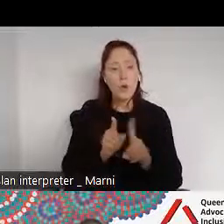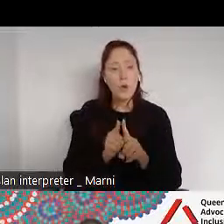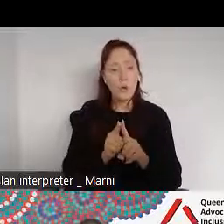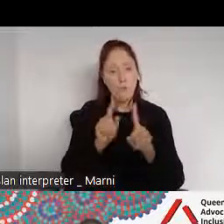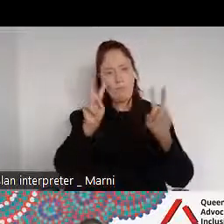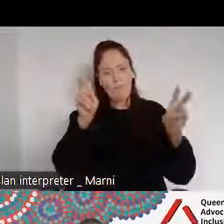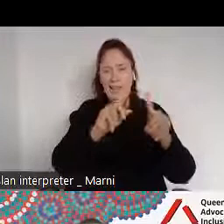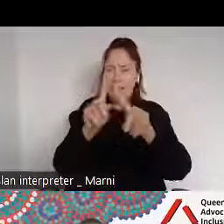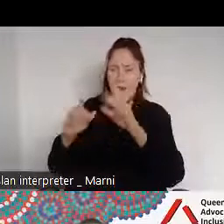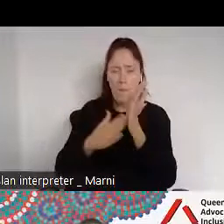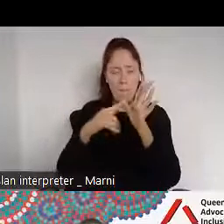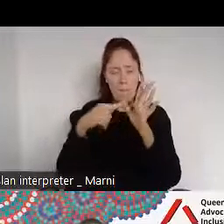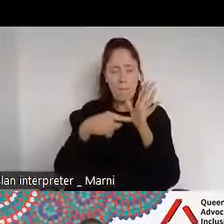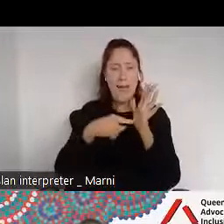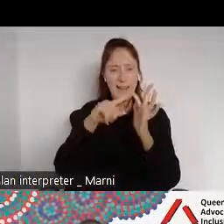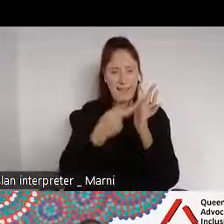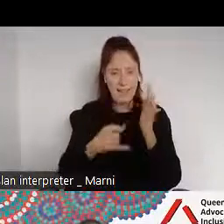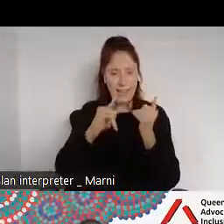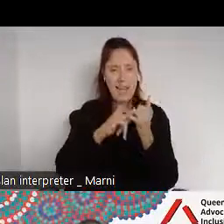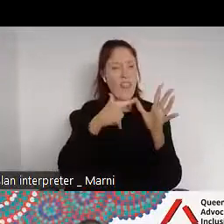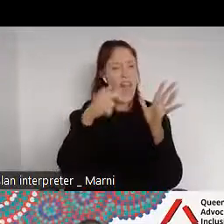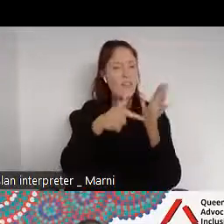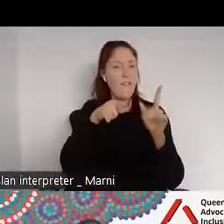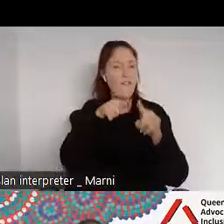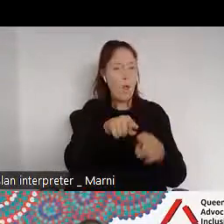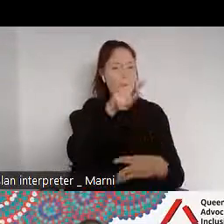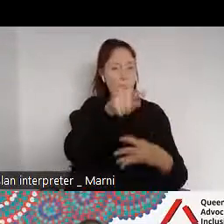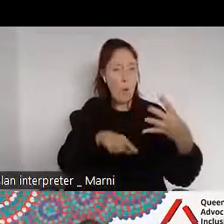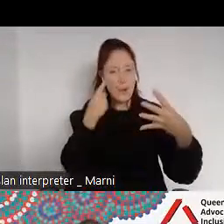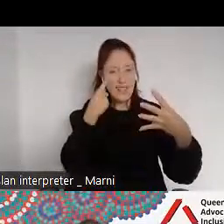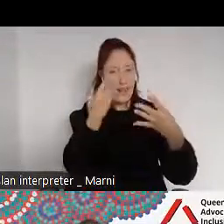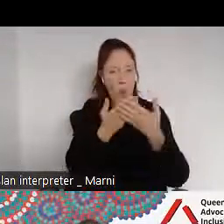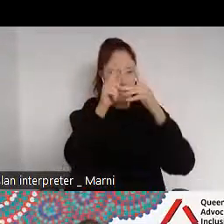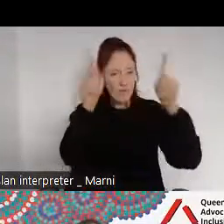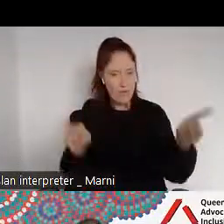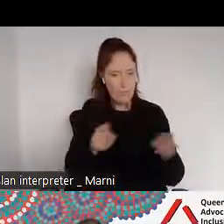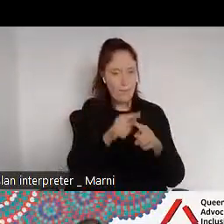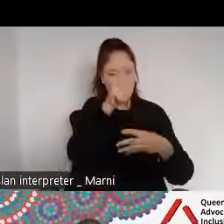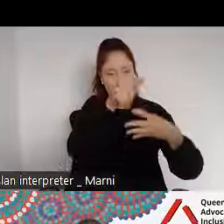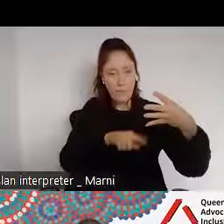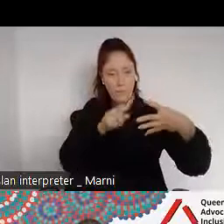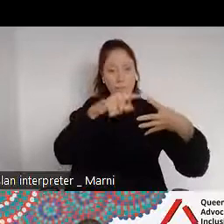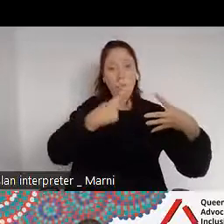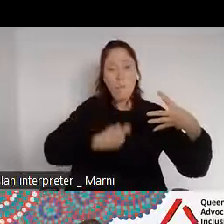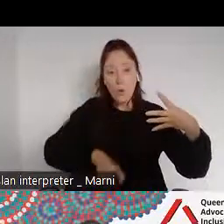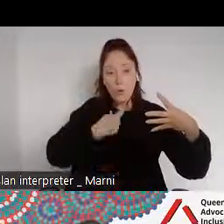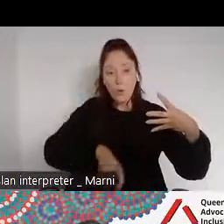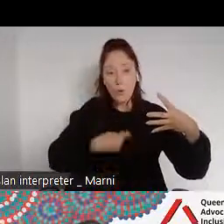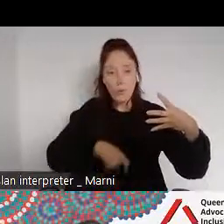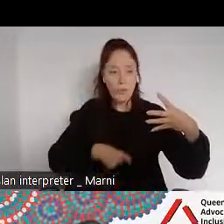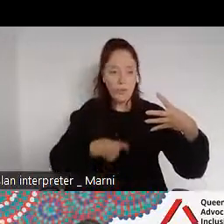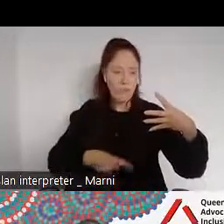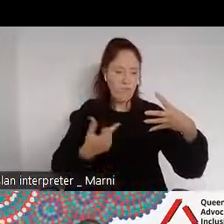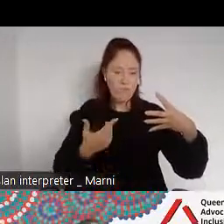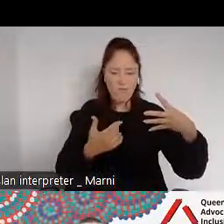provides for four different matters, so personal matters, and that includes things where the adult